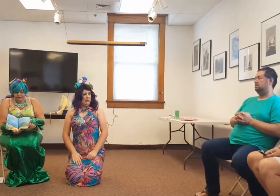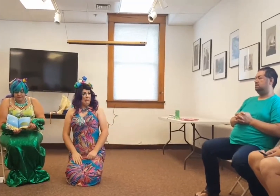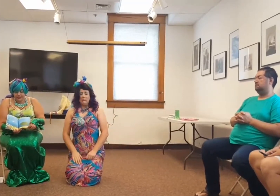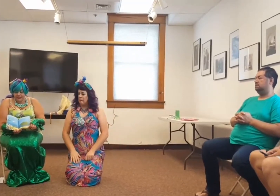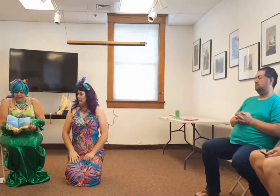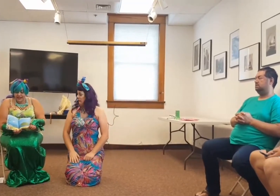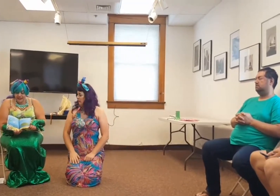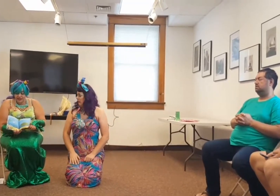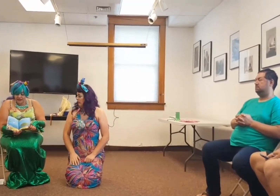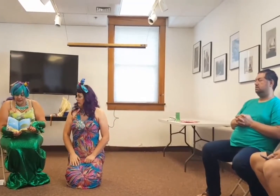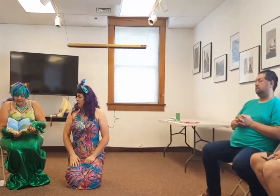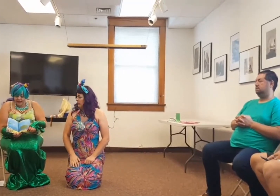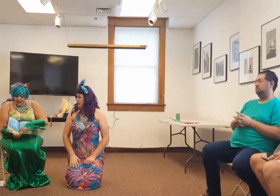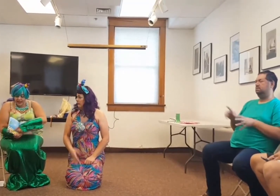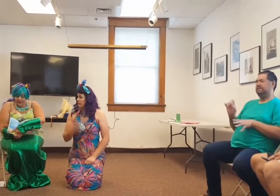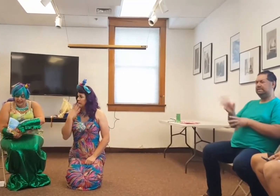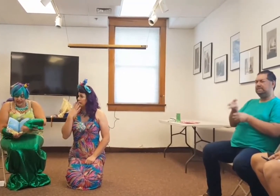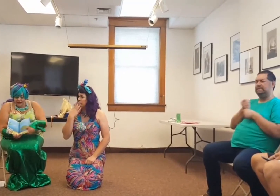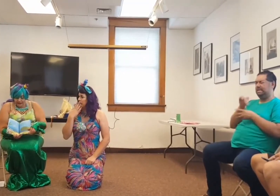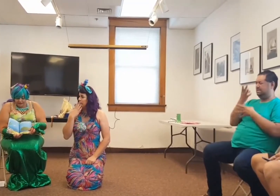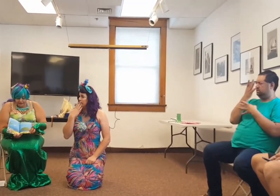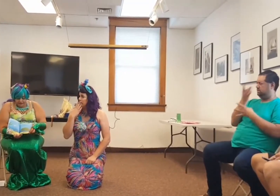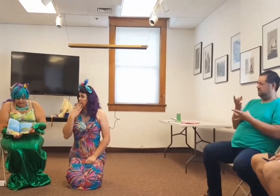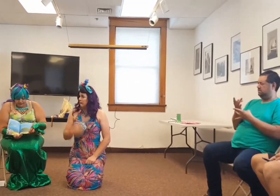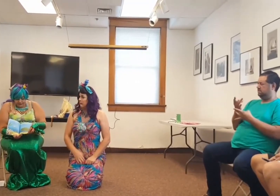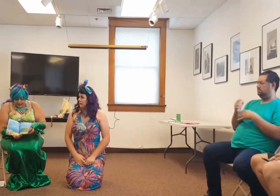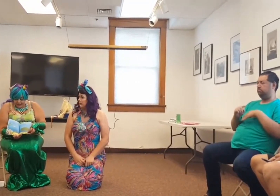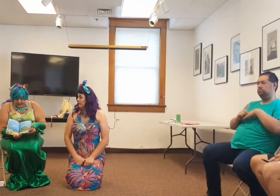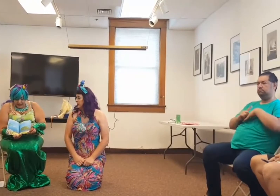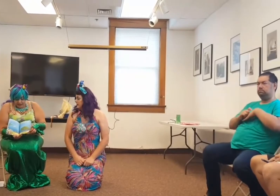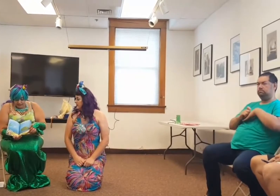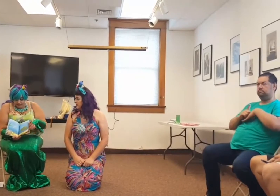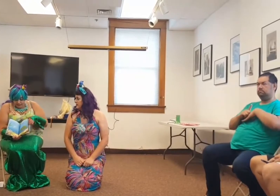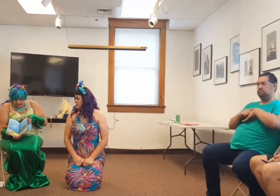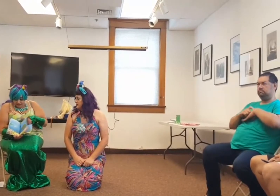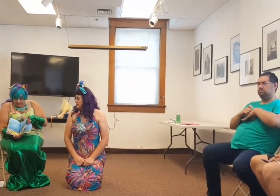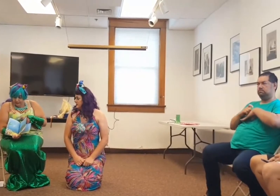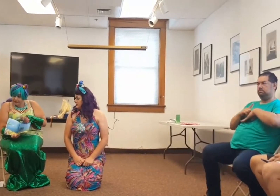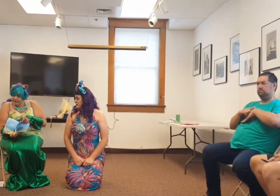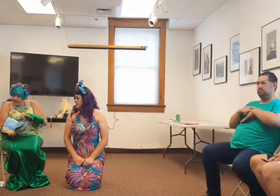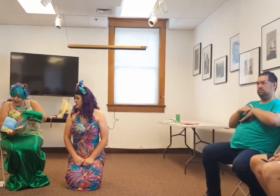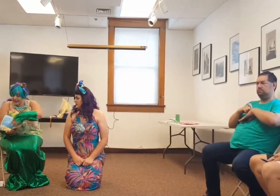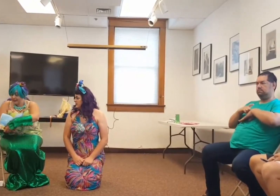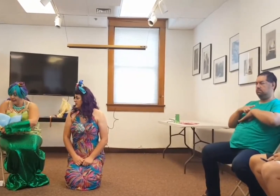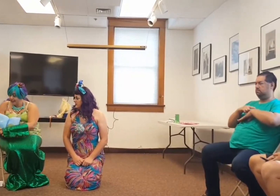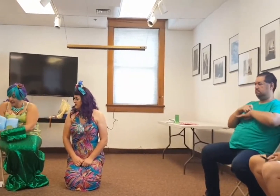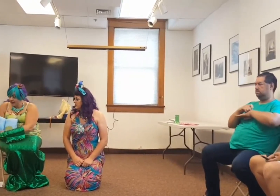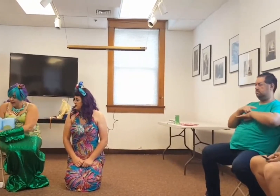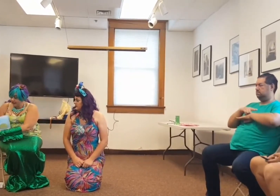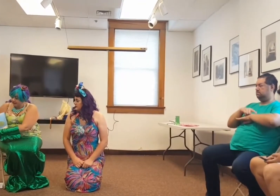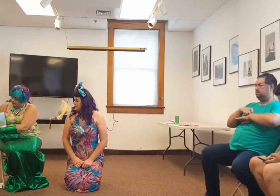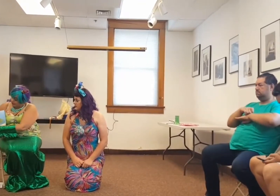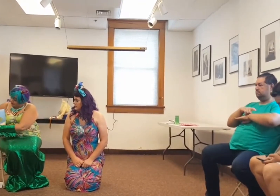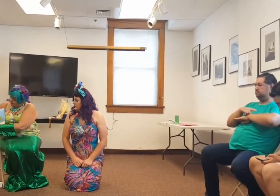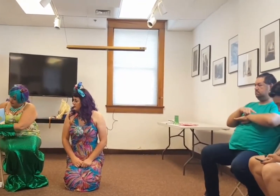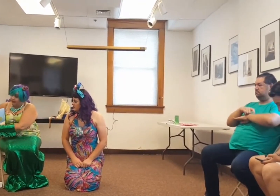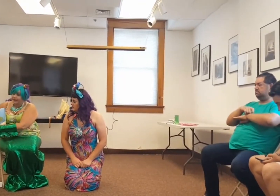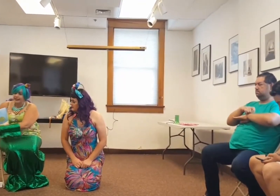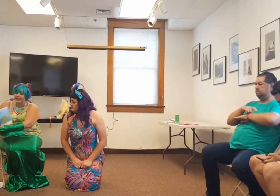This is getting interesting. ZOEY: Look at the snail! This is a snail. You guys see the sea snail right here? AUDIENCE: Yeah. I see it.